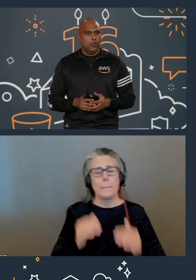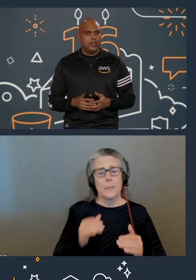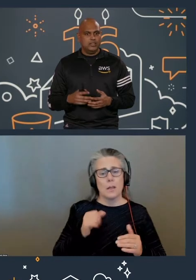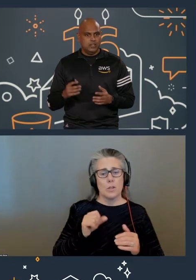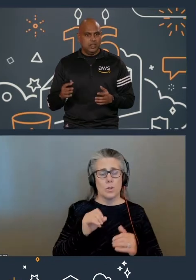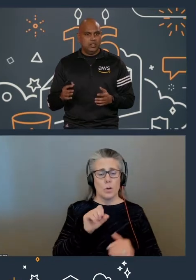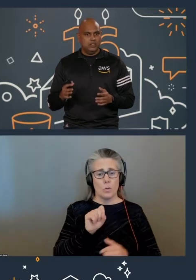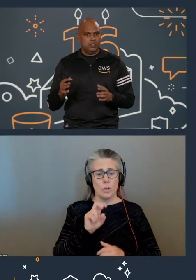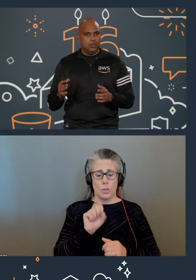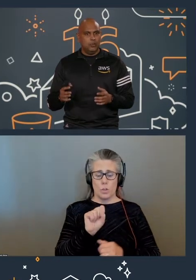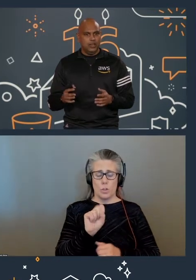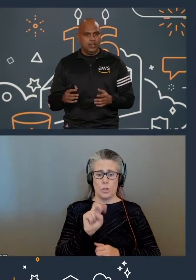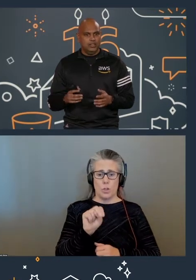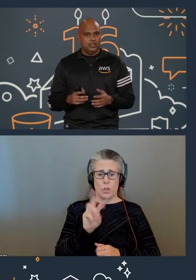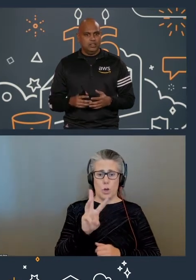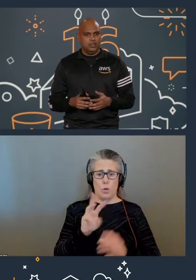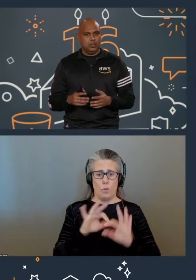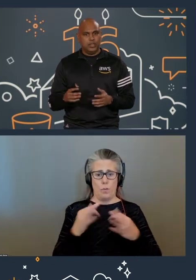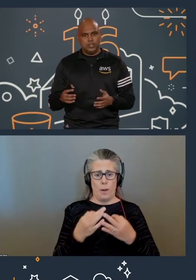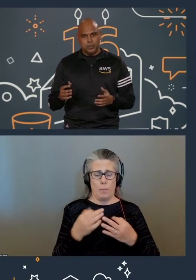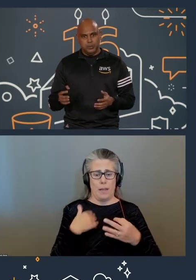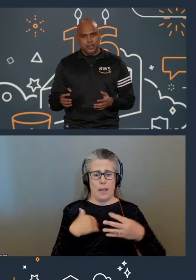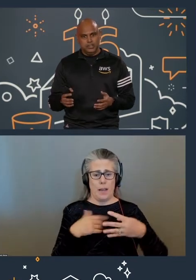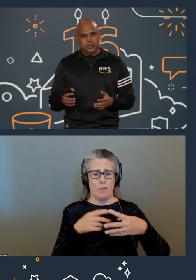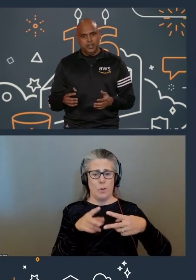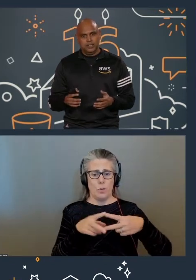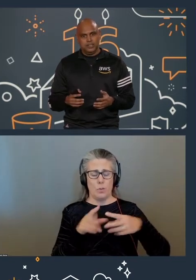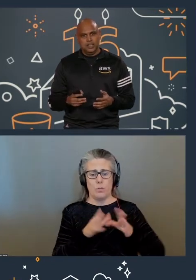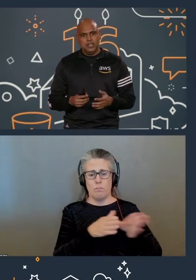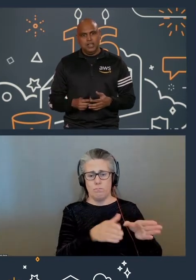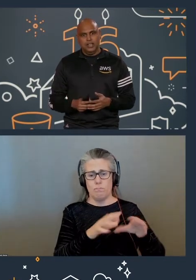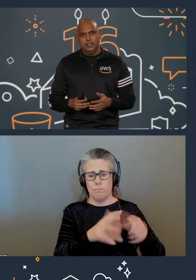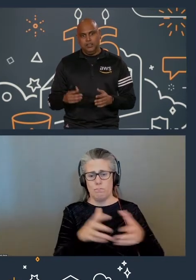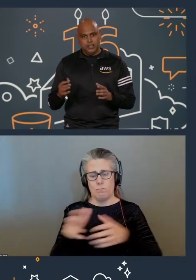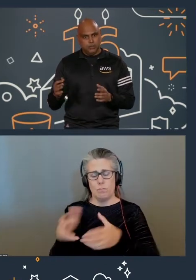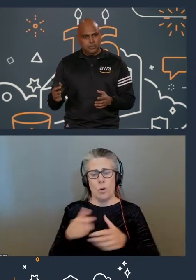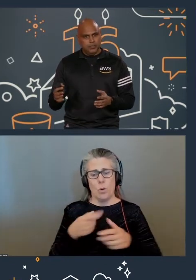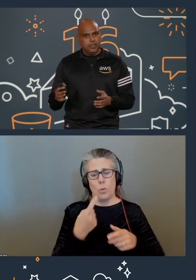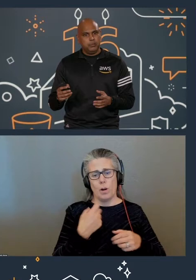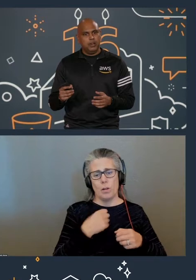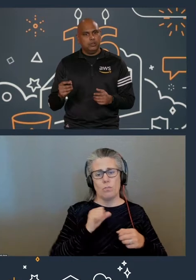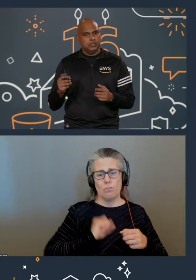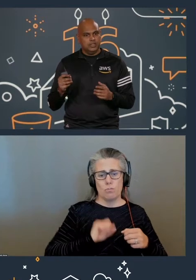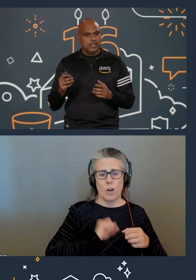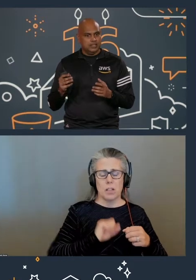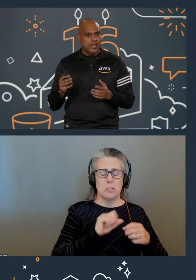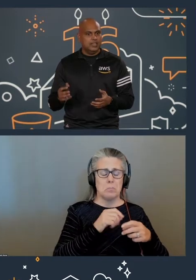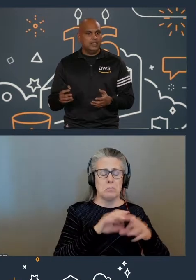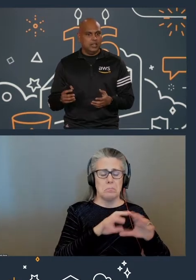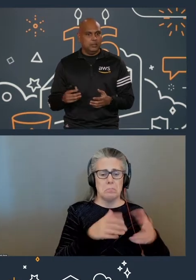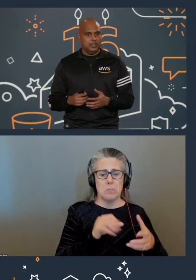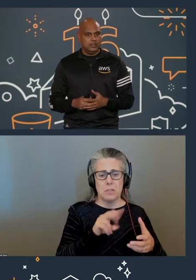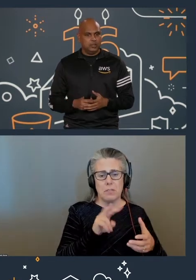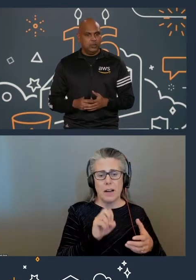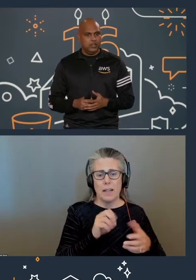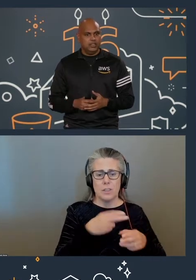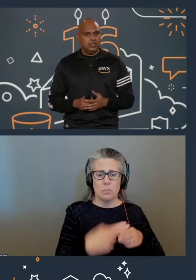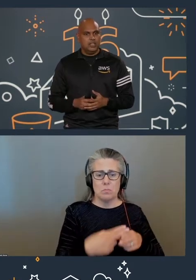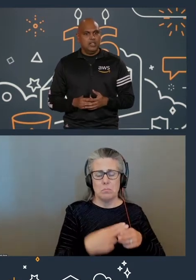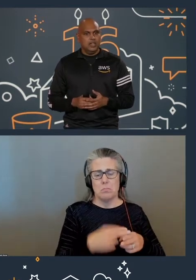One is a rugged Snowball Edge Storage Optimized device. And it weighs about 50 pounds, it has 80 terabytes of storage,